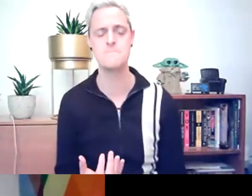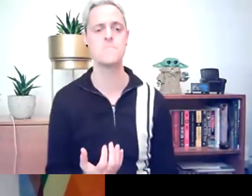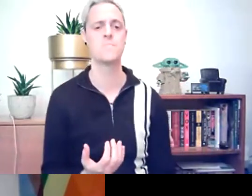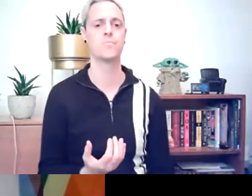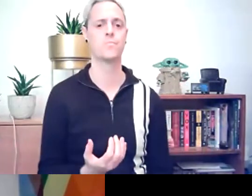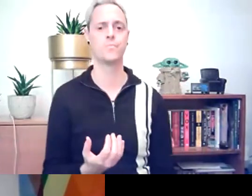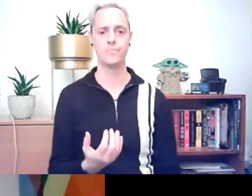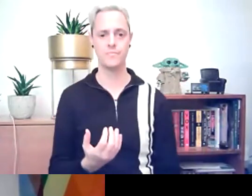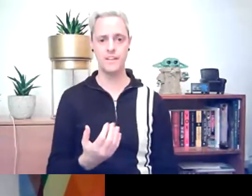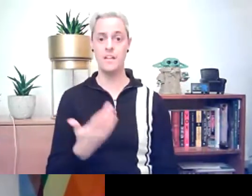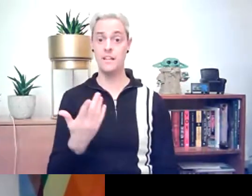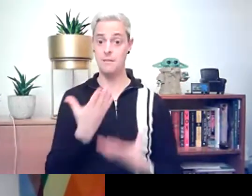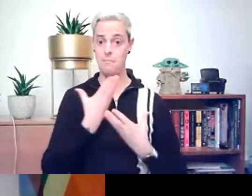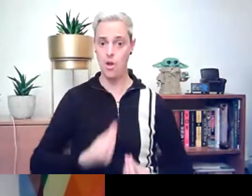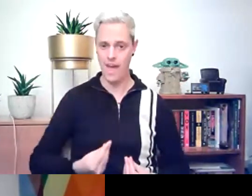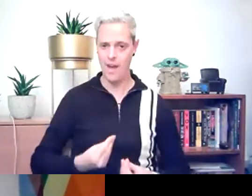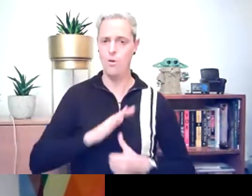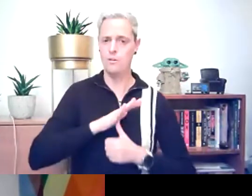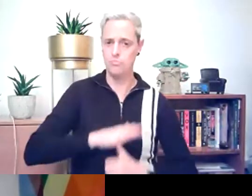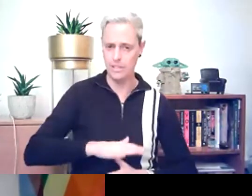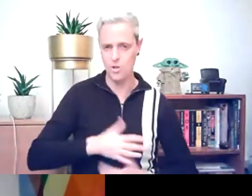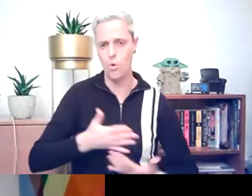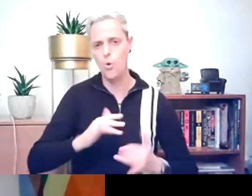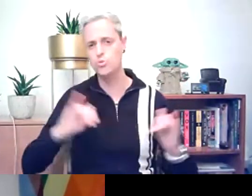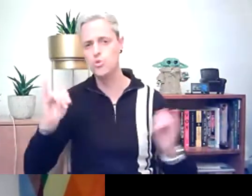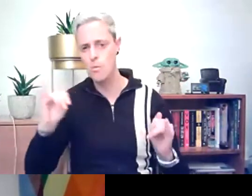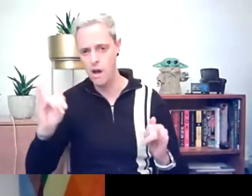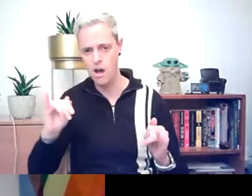burnout and depression or trauma all those sorts of things but ultimately any of those